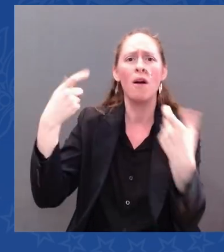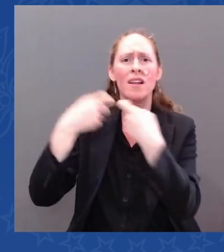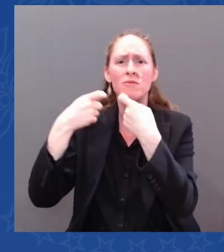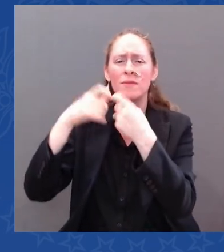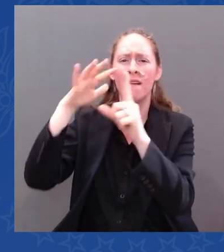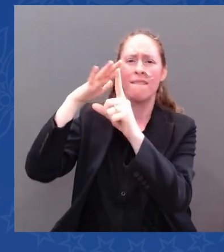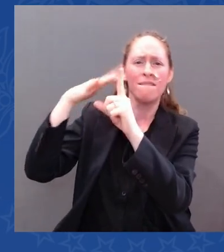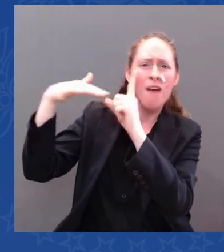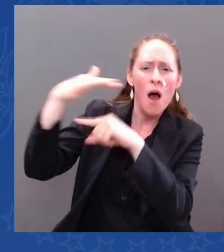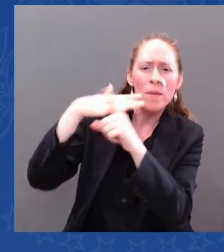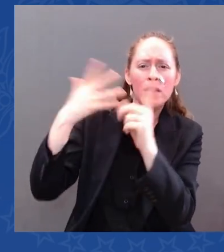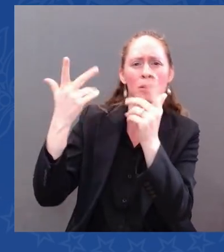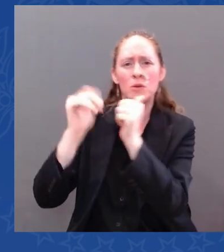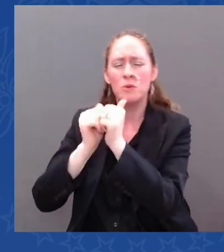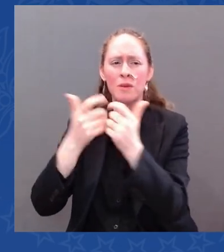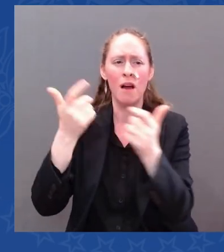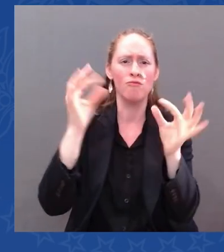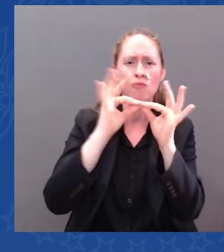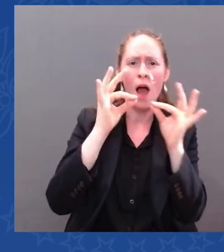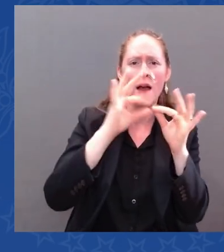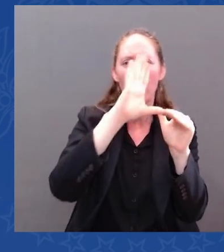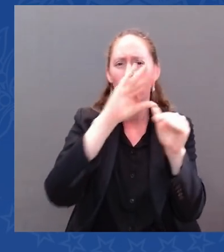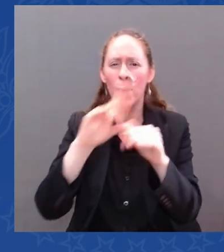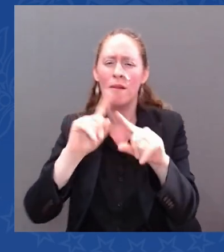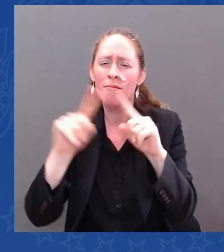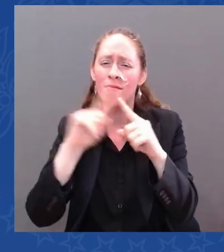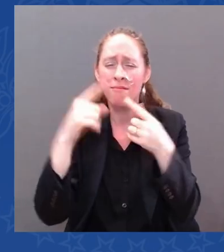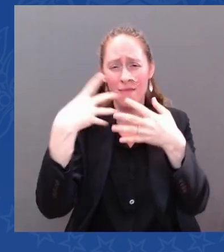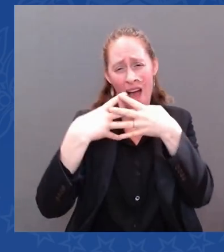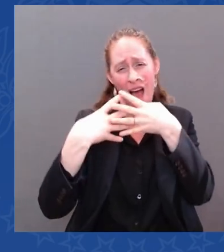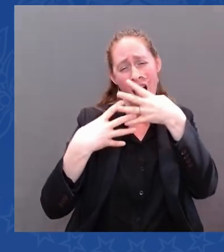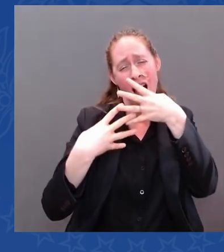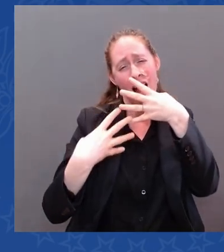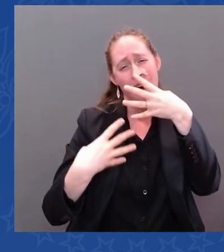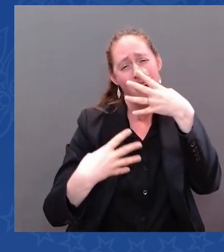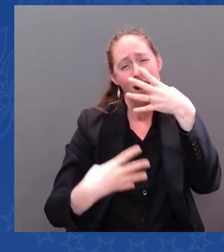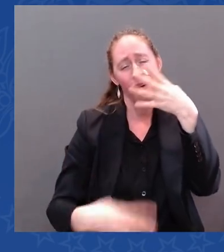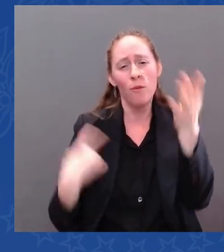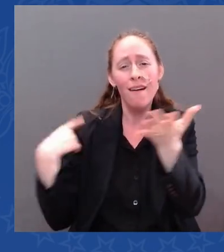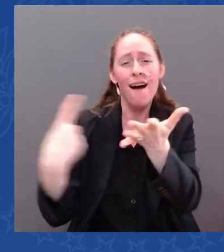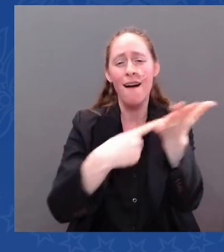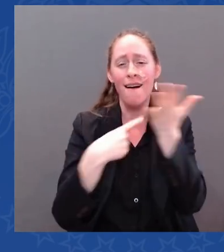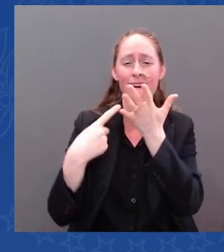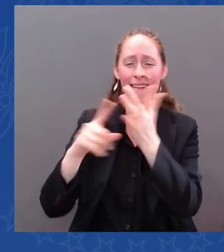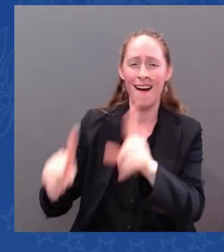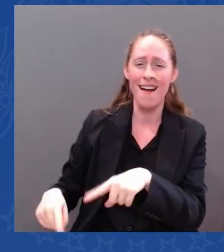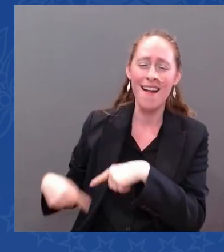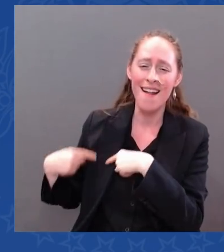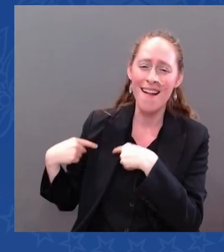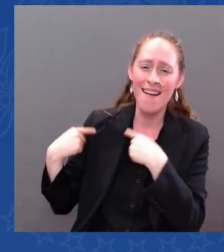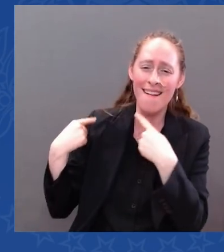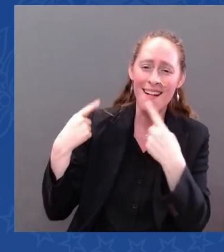and I think it's still working. 6.7 million jobs last year –- the most ever created in one year;